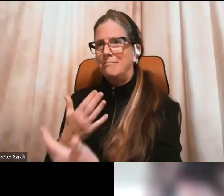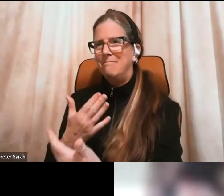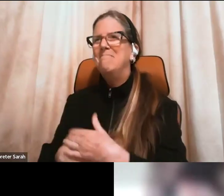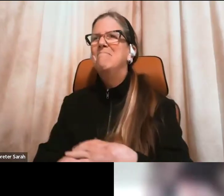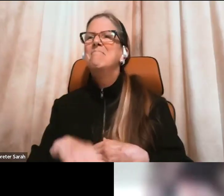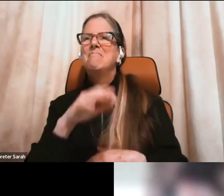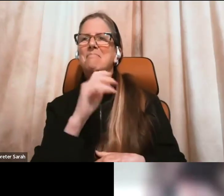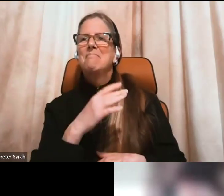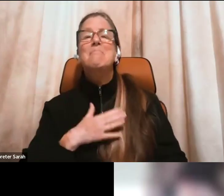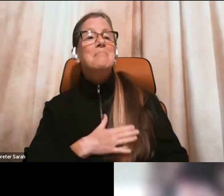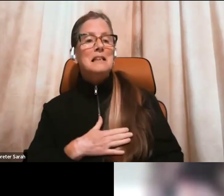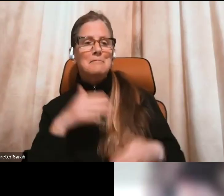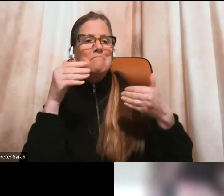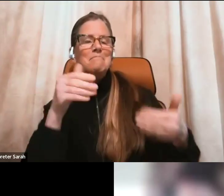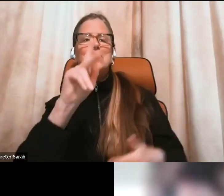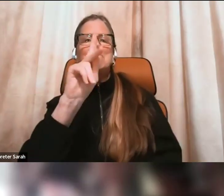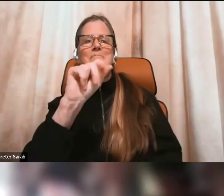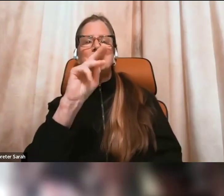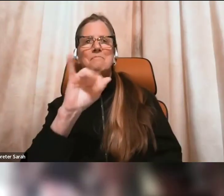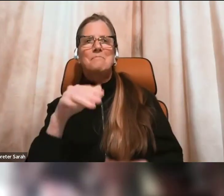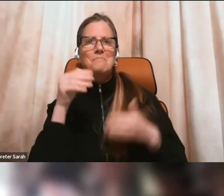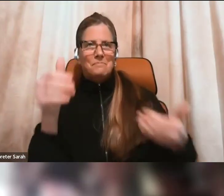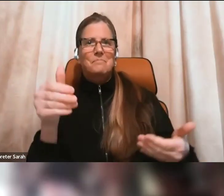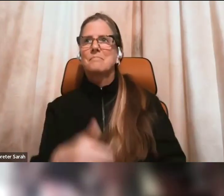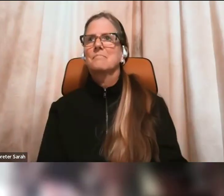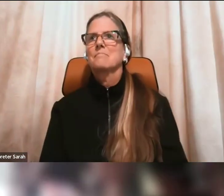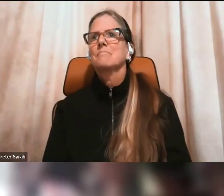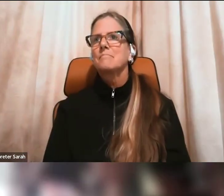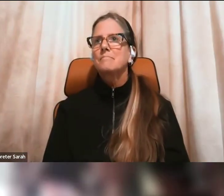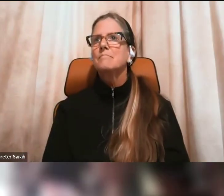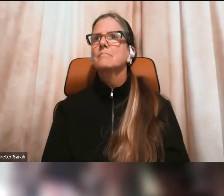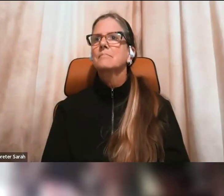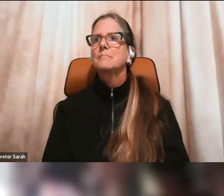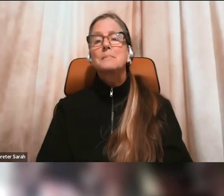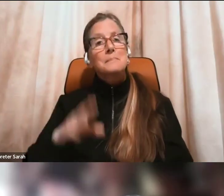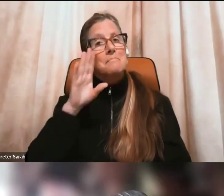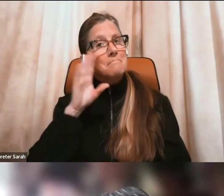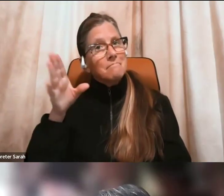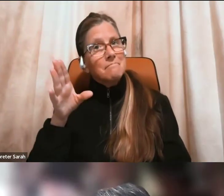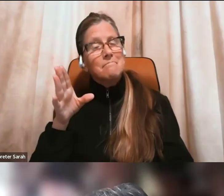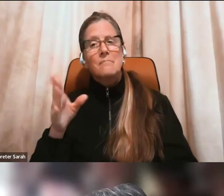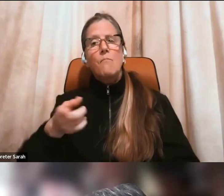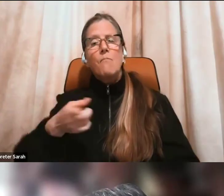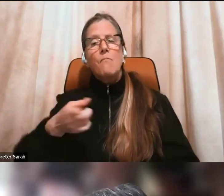Yes, please go ahead and Kami, go ahead. Hey there! So, we provide services in San